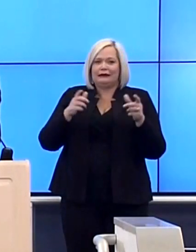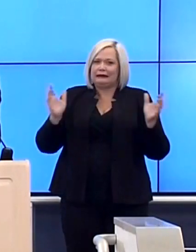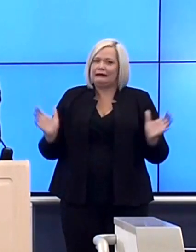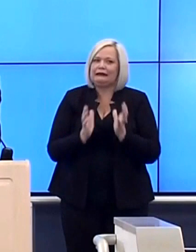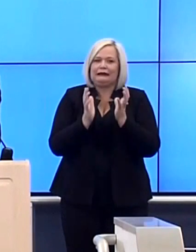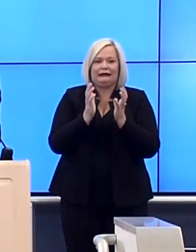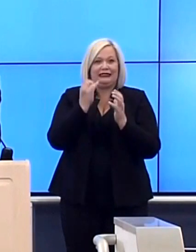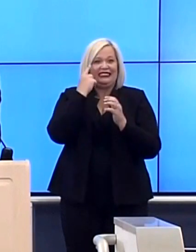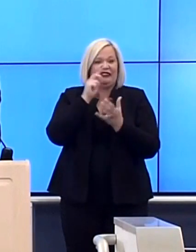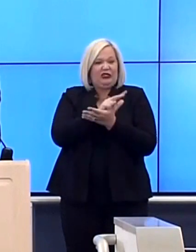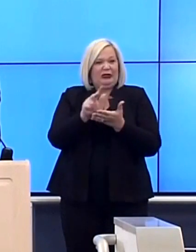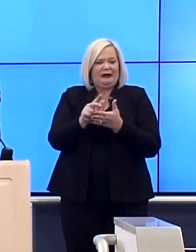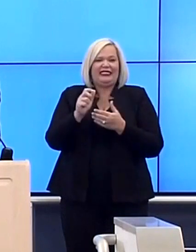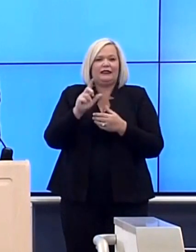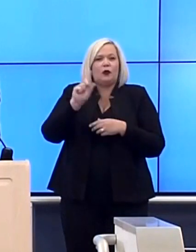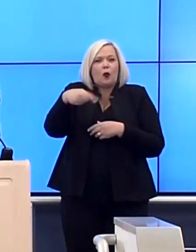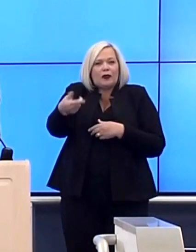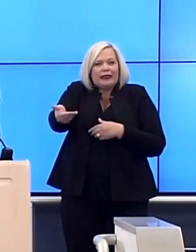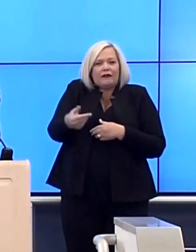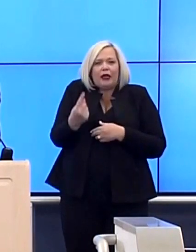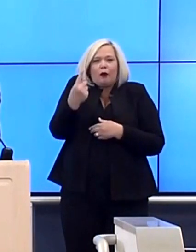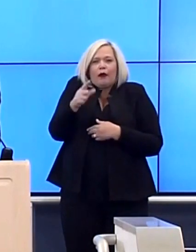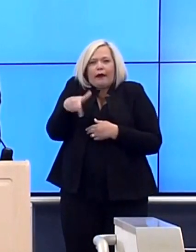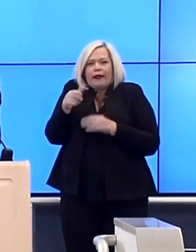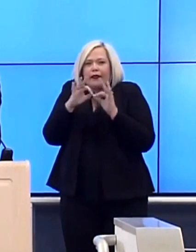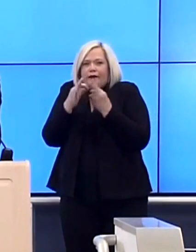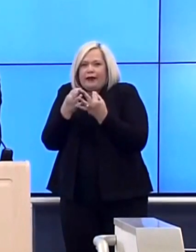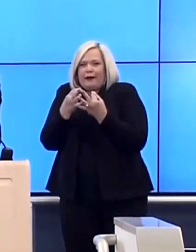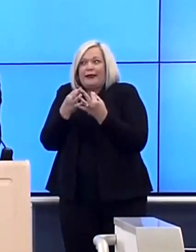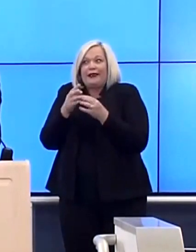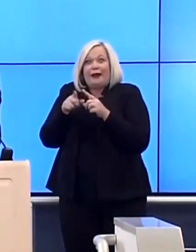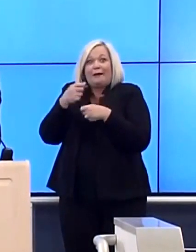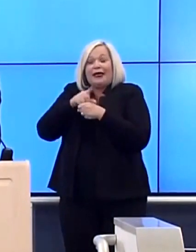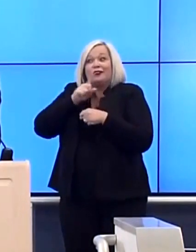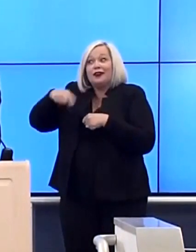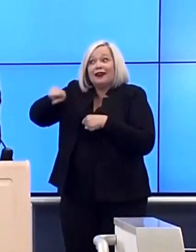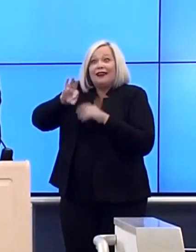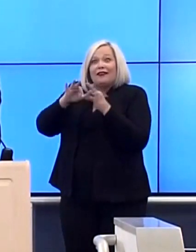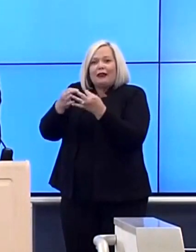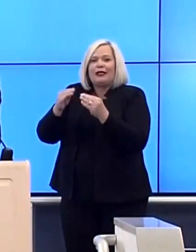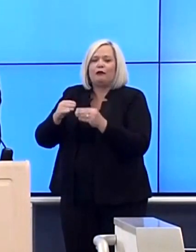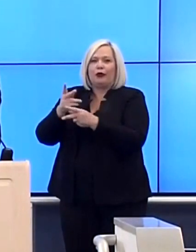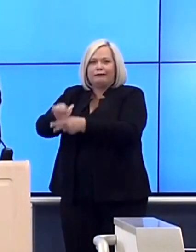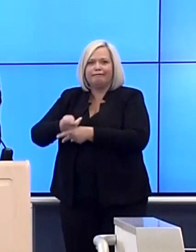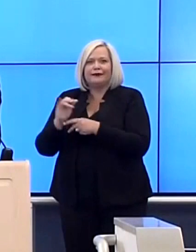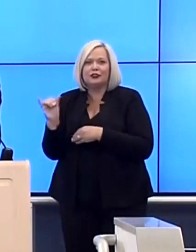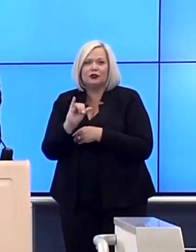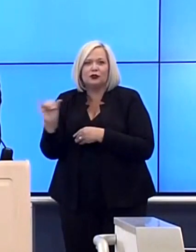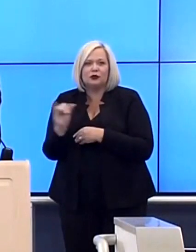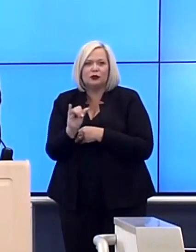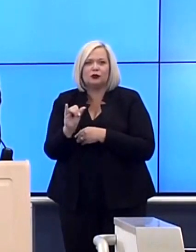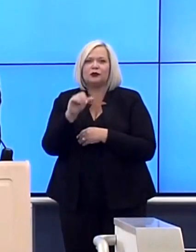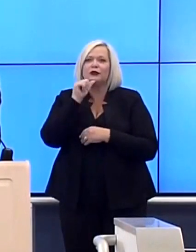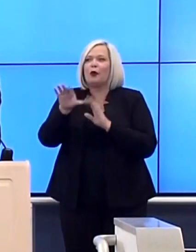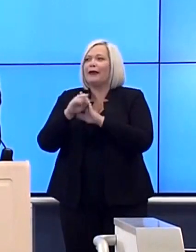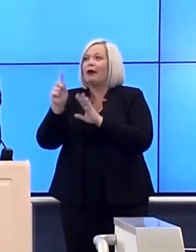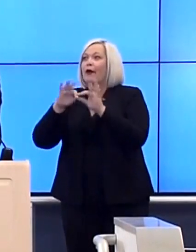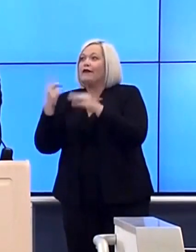BUT IF YOU’RE GOING TO DO IT, WE STRONGLY URGE EACH FAMILY TO STRONGLY URGE EACH FAMILY TO GATHER OVER THESE THREE WEEKS GATHER OVER THESE THREE WEEKS WITH ONLY ONE OTHER FAMILY THAT WITH ONLY ONE OTHER FAMILY THAT IS ALSO BEING CAUTIOUS VERSUS